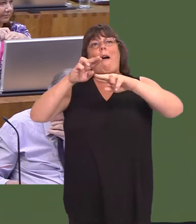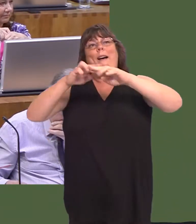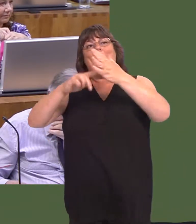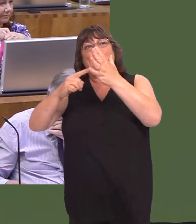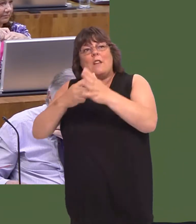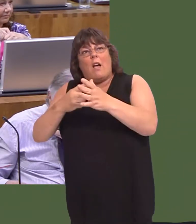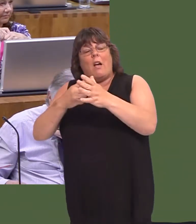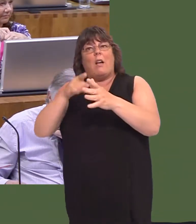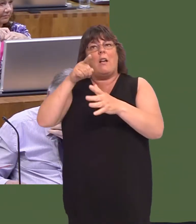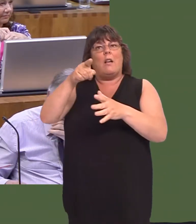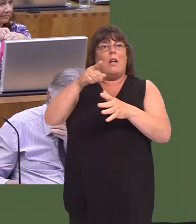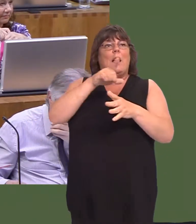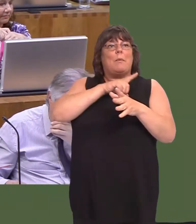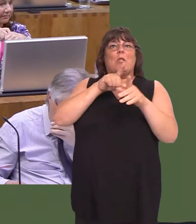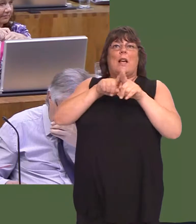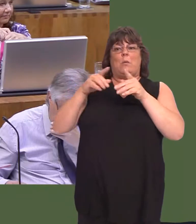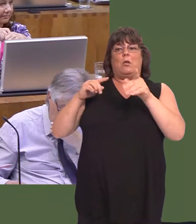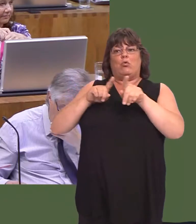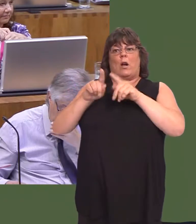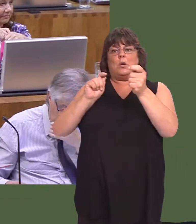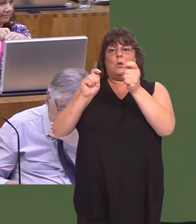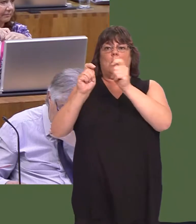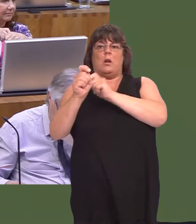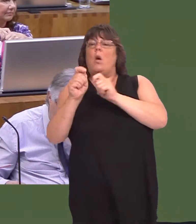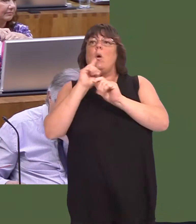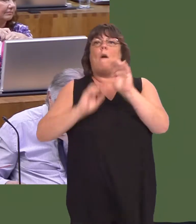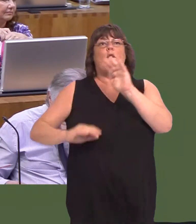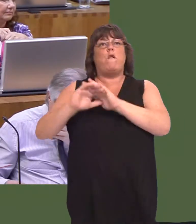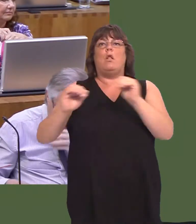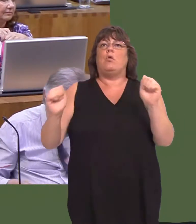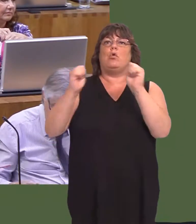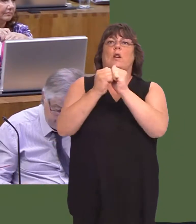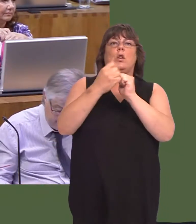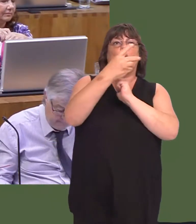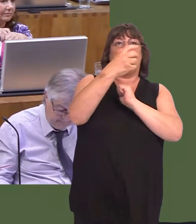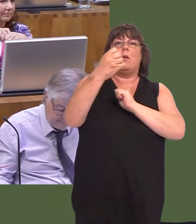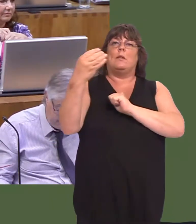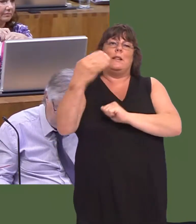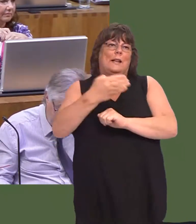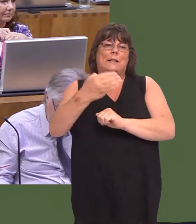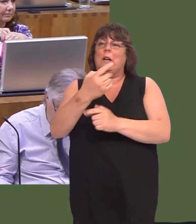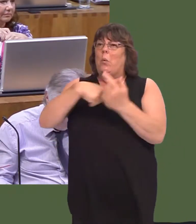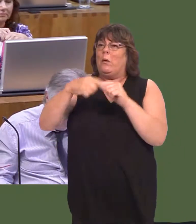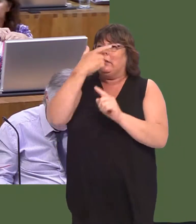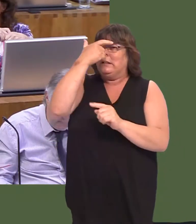the transitional periodóbecause there isnít going to be a deal by March 2019. Everybody sensibly understands that.